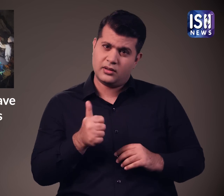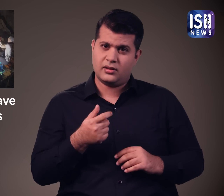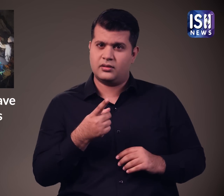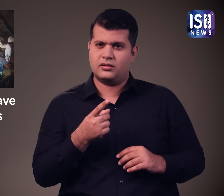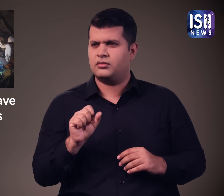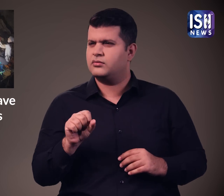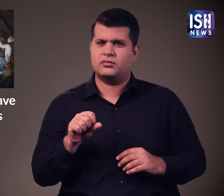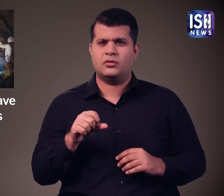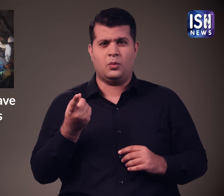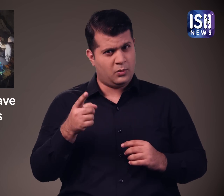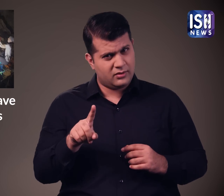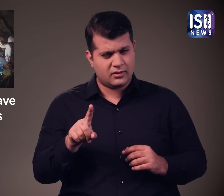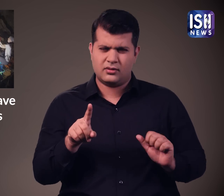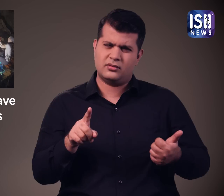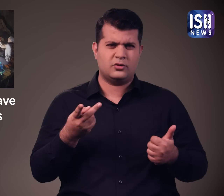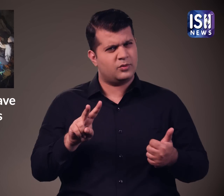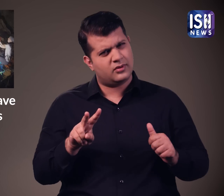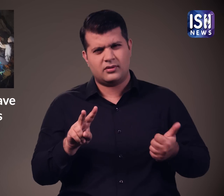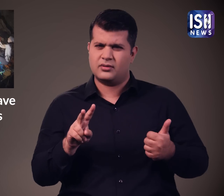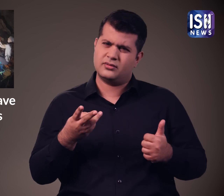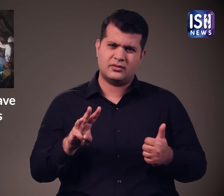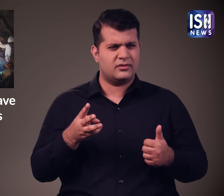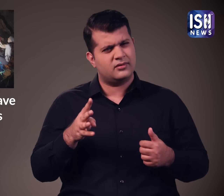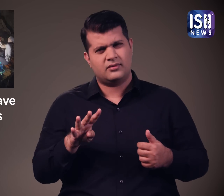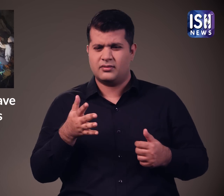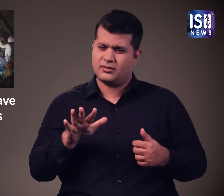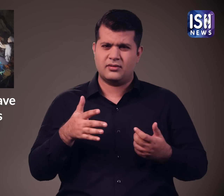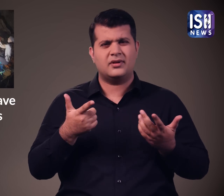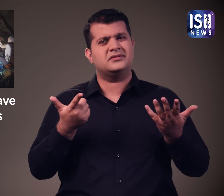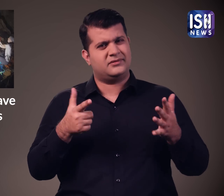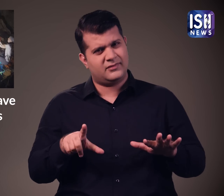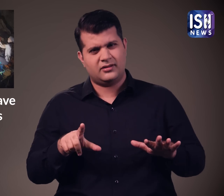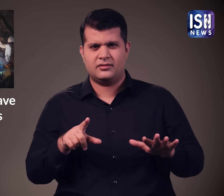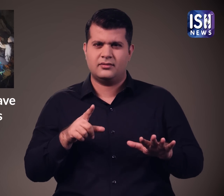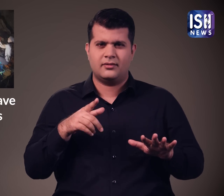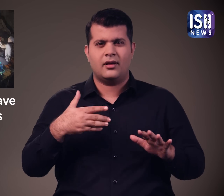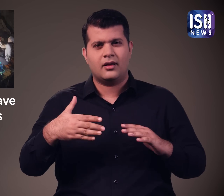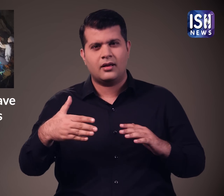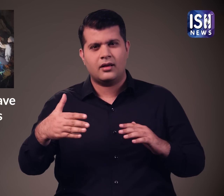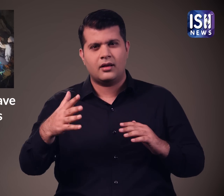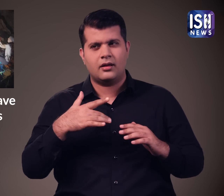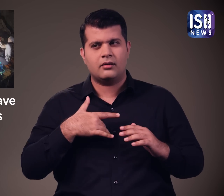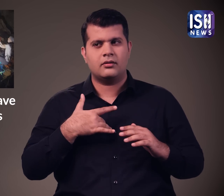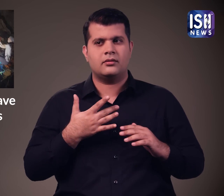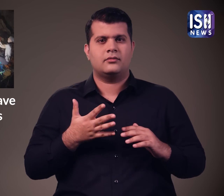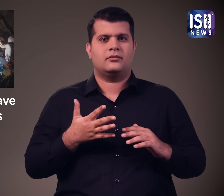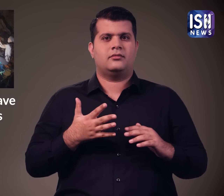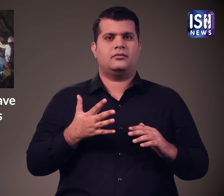Can you do that? For how many days? After a certain point I am sure you won't be comfortable.